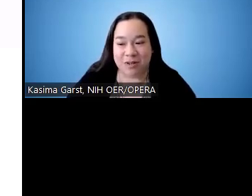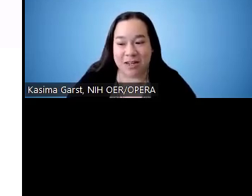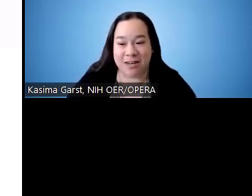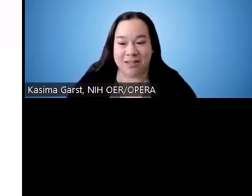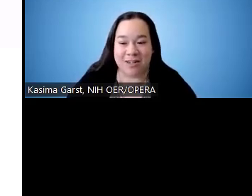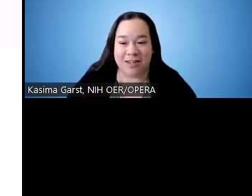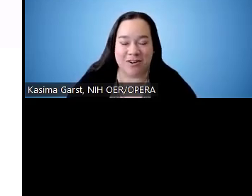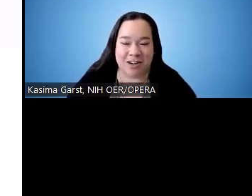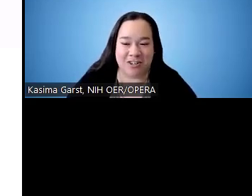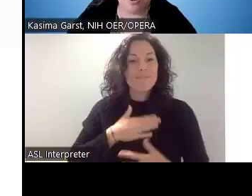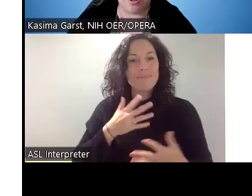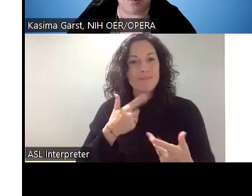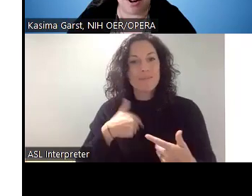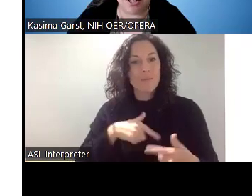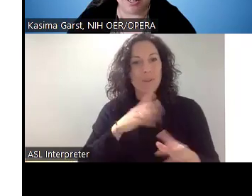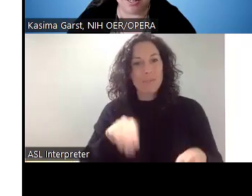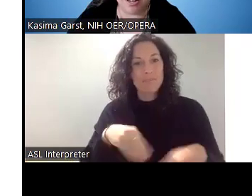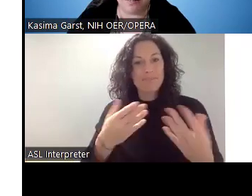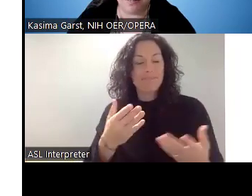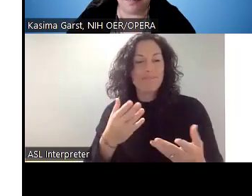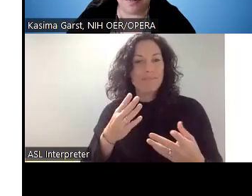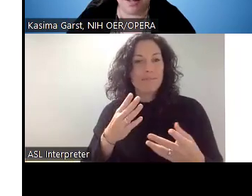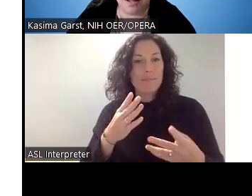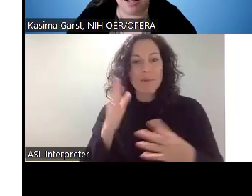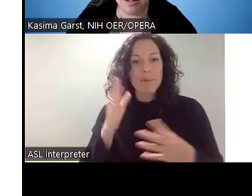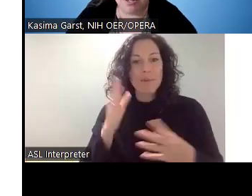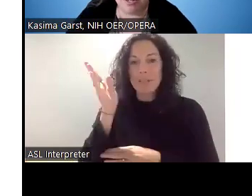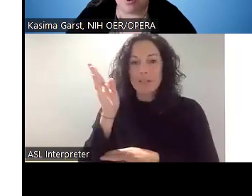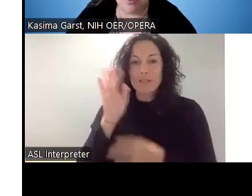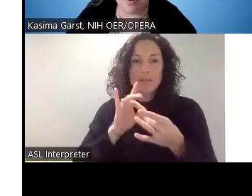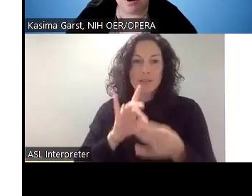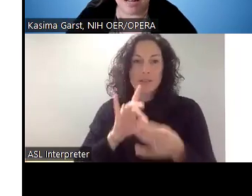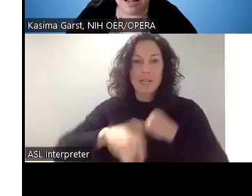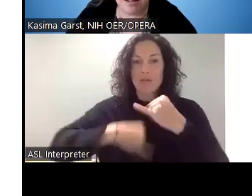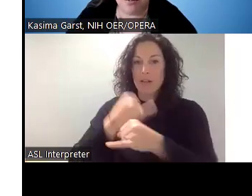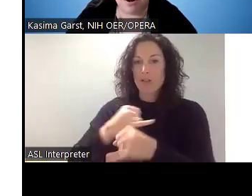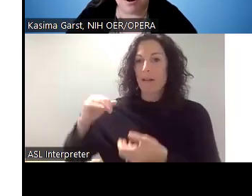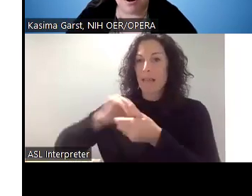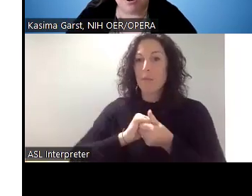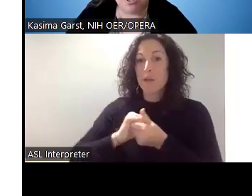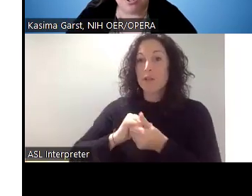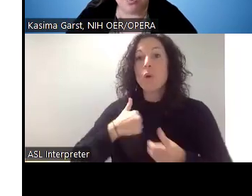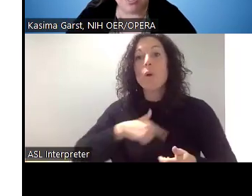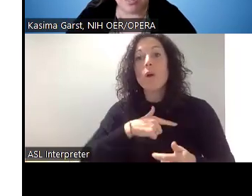related to international collaborations today. To wrap up our day, we are honored to present